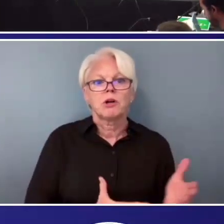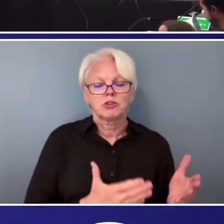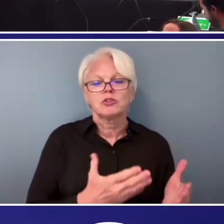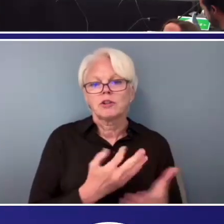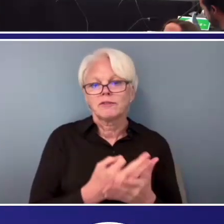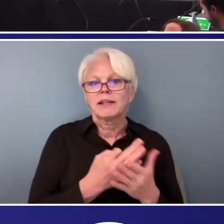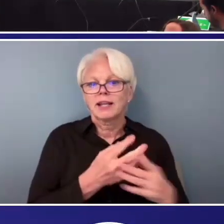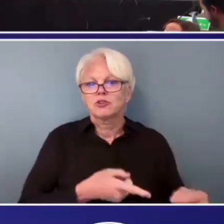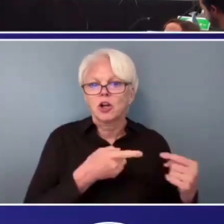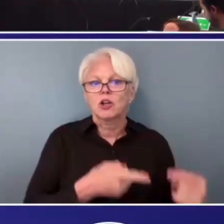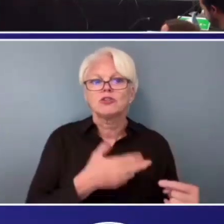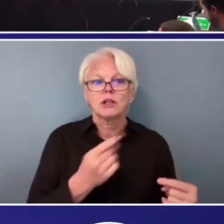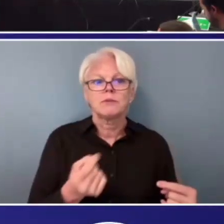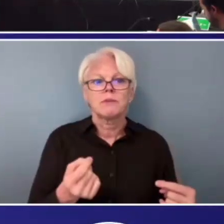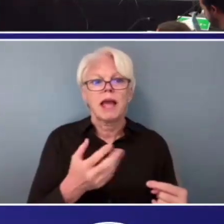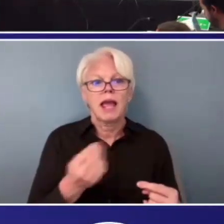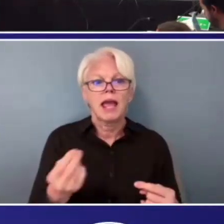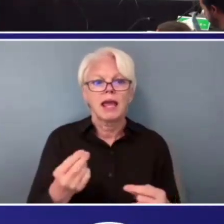remains on the Income Based Repayment Plan.